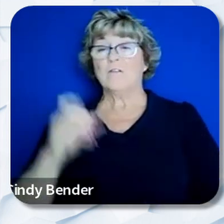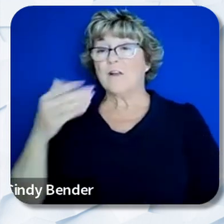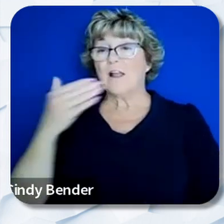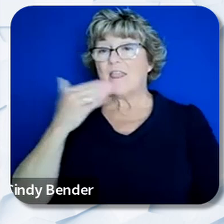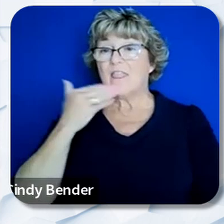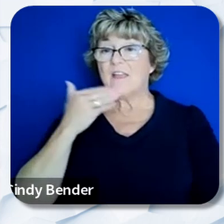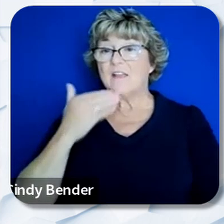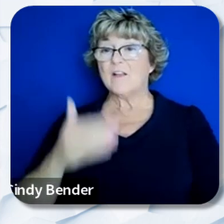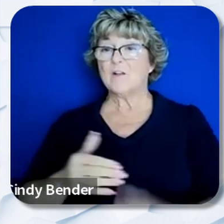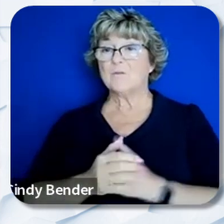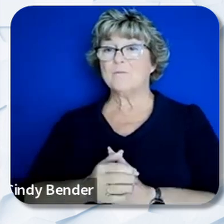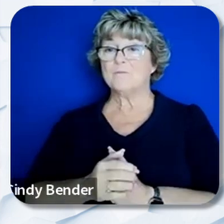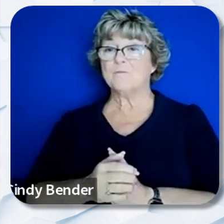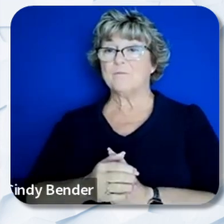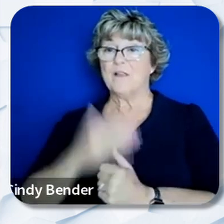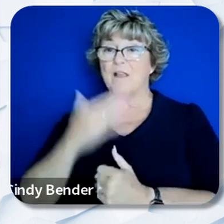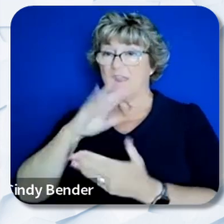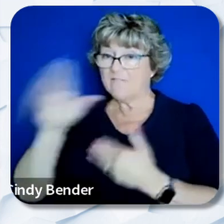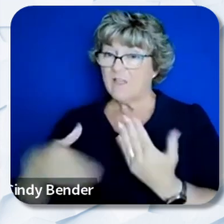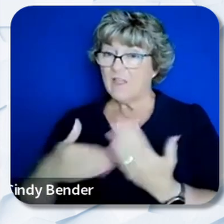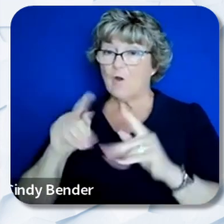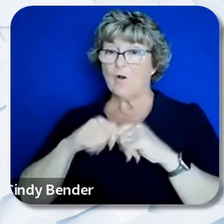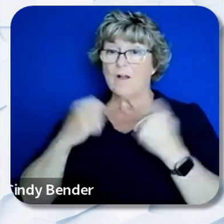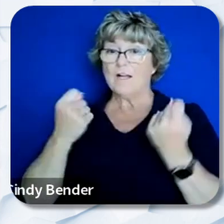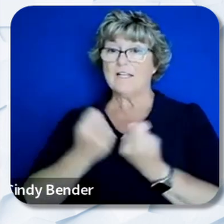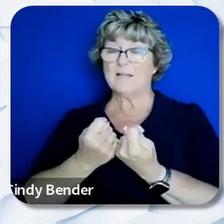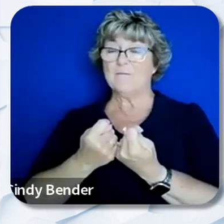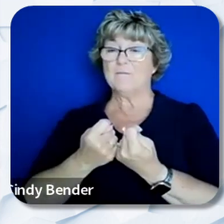I really appreciate it. And the whole team, they've been doing such a good job on this